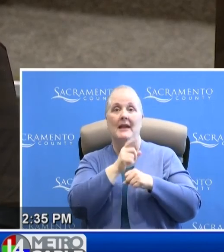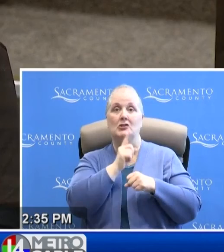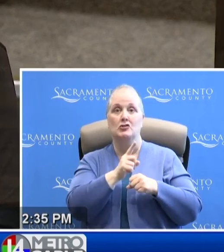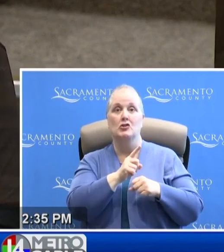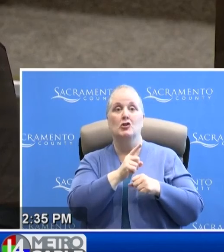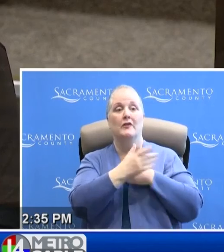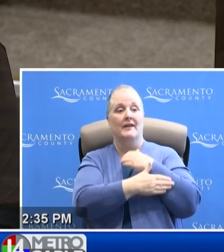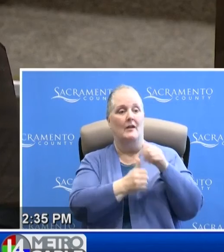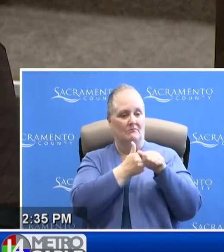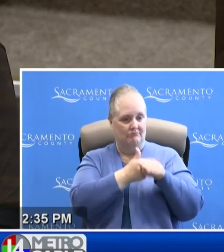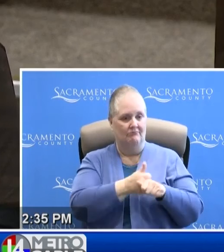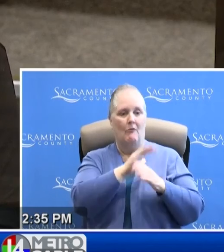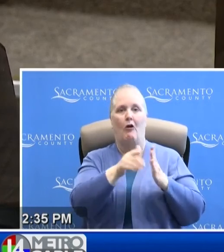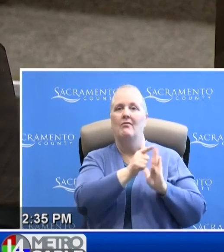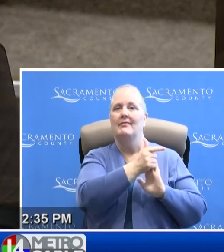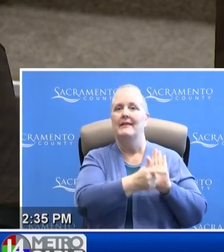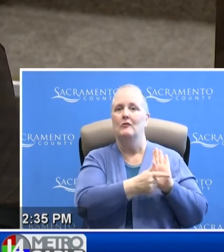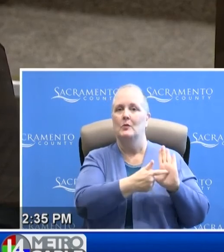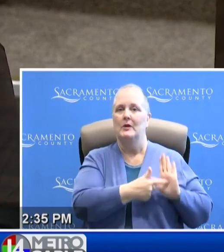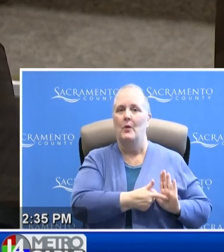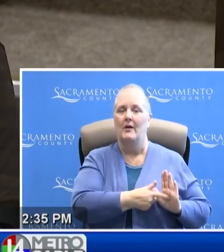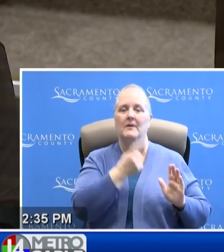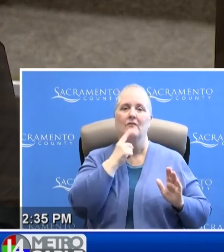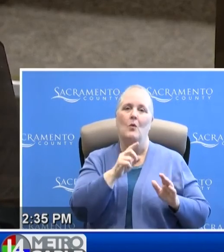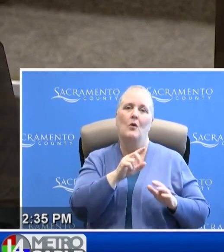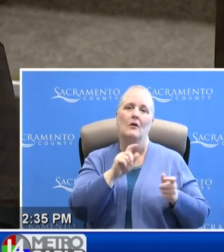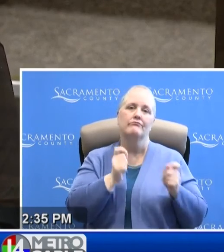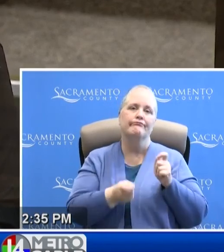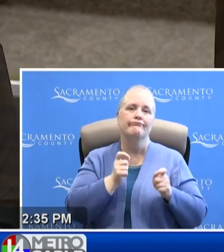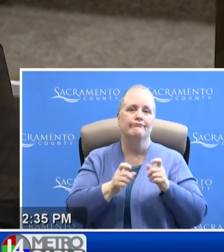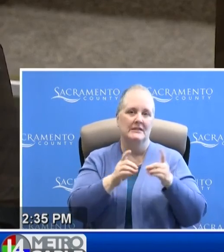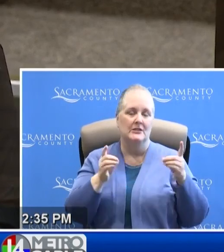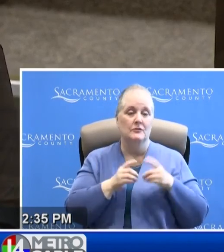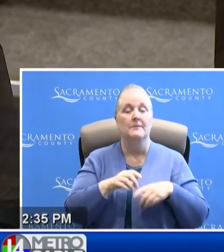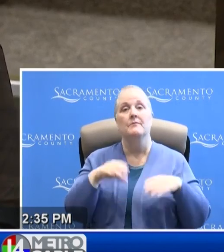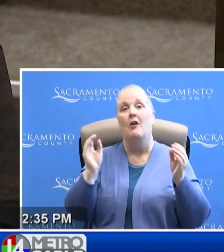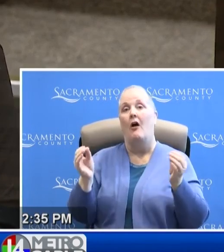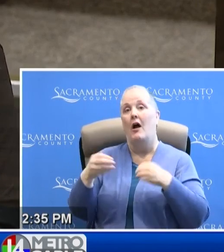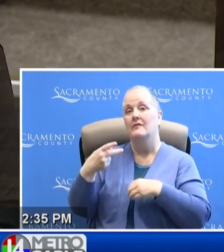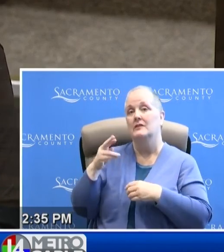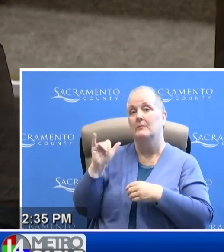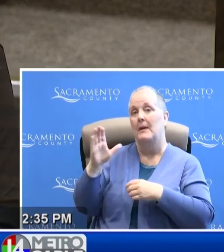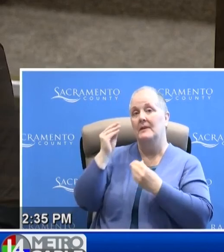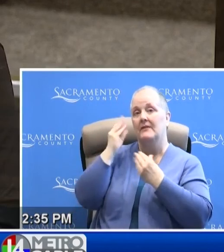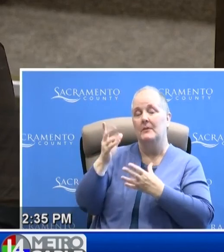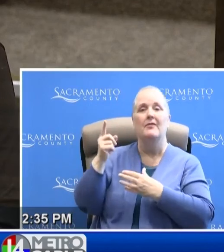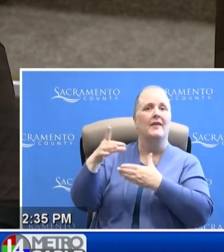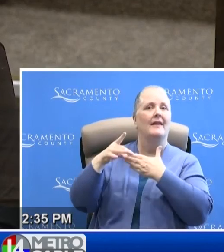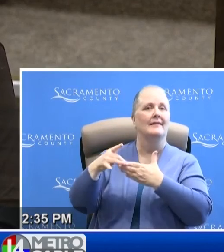to all legal requirements of redistricting. The Office of Public Information led the community outreach